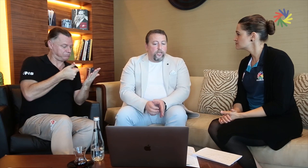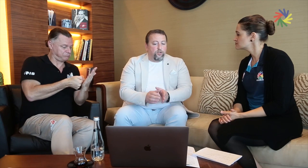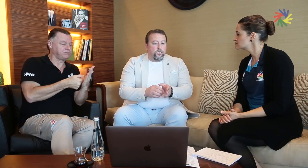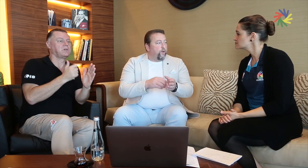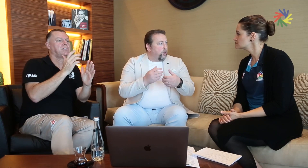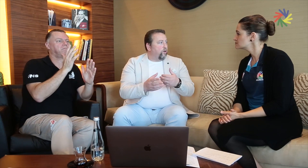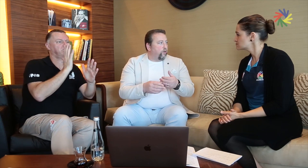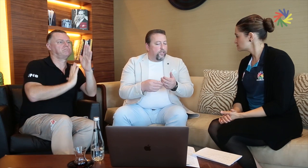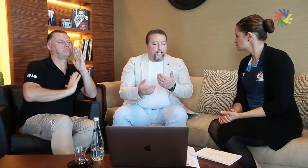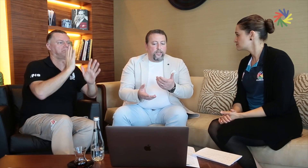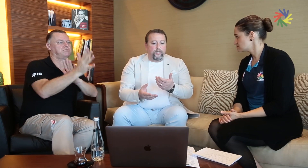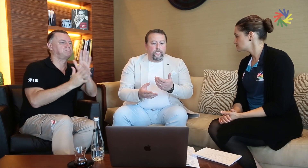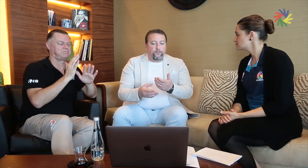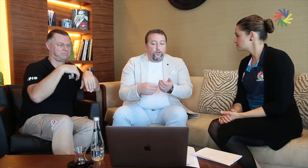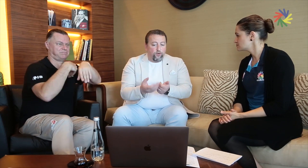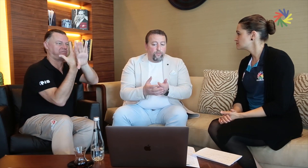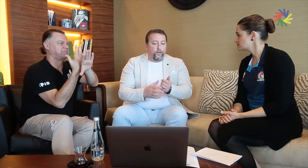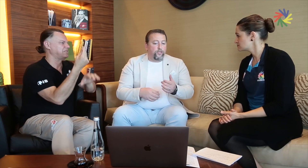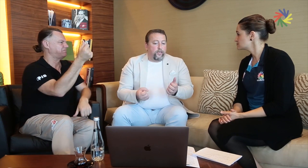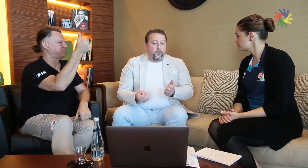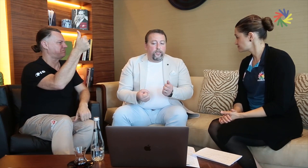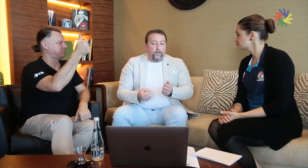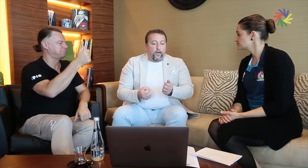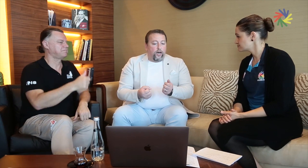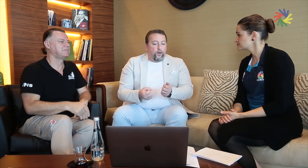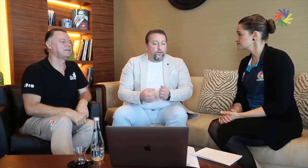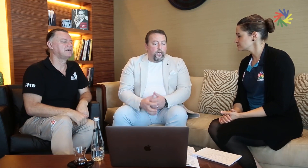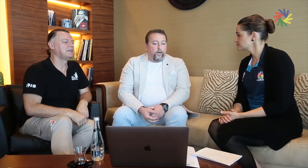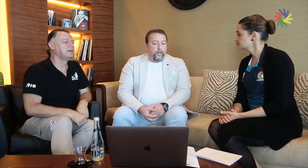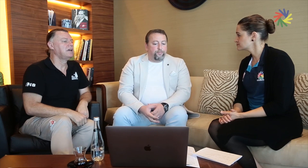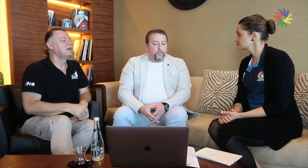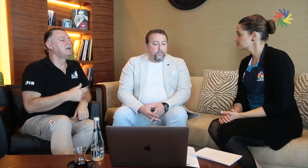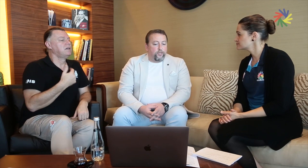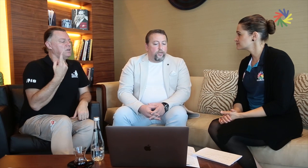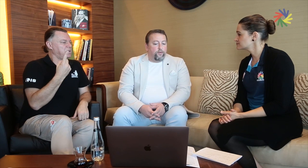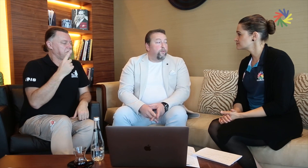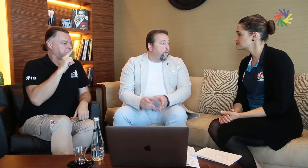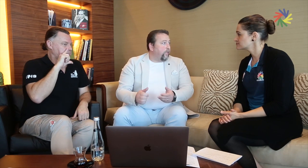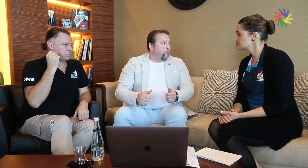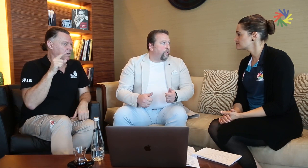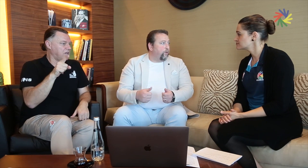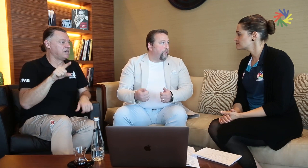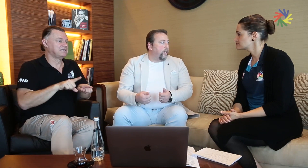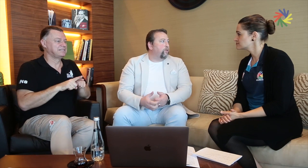The system provides real time result information and interactive use.